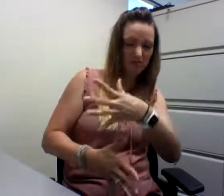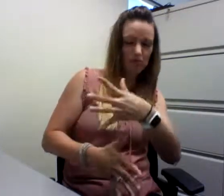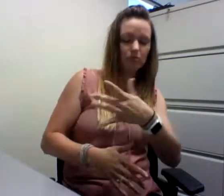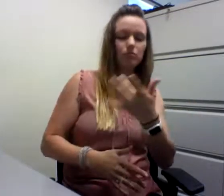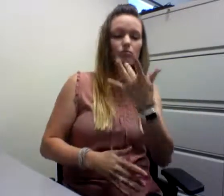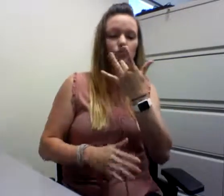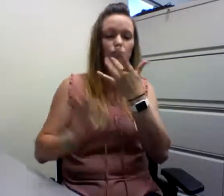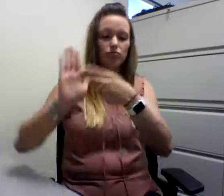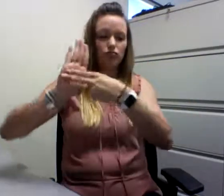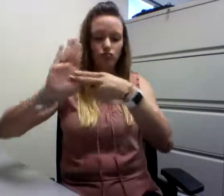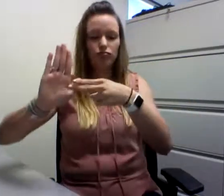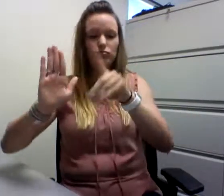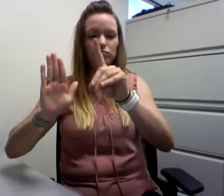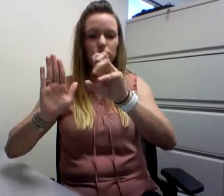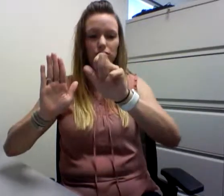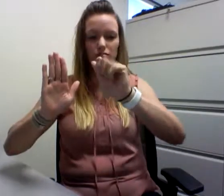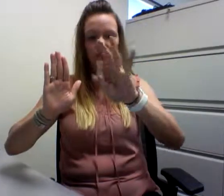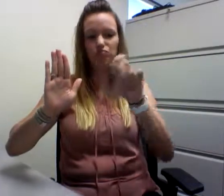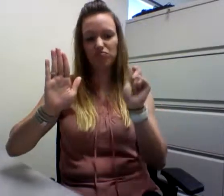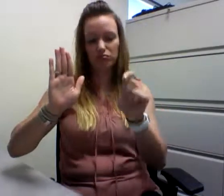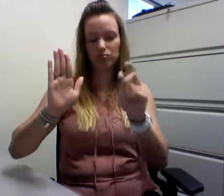prefer "Deaf" label